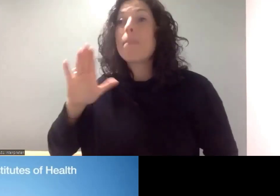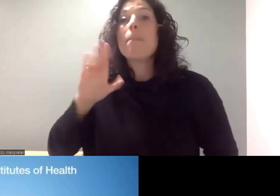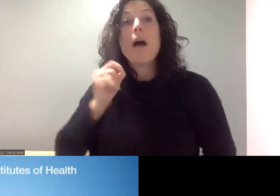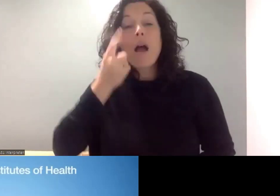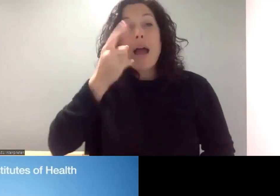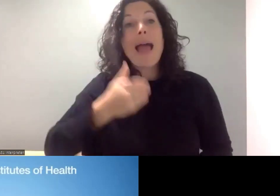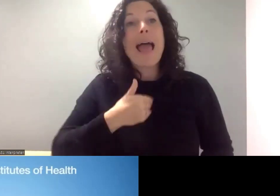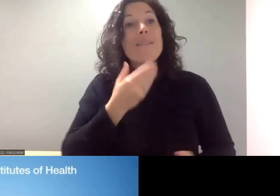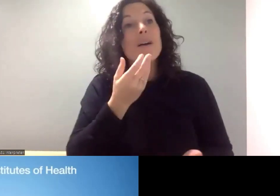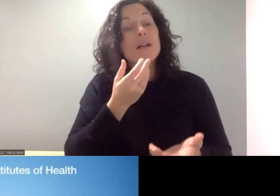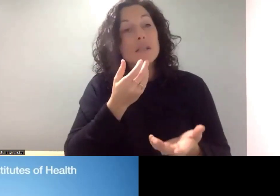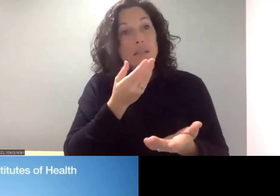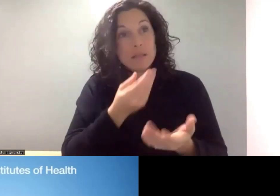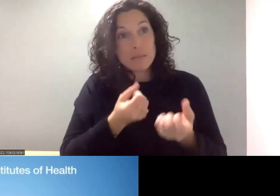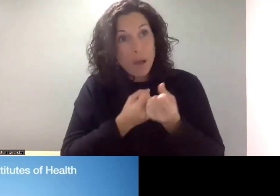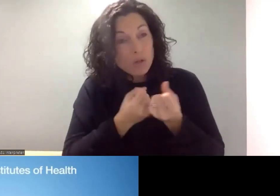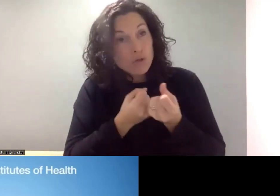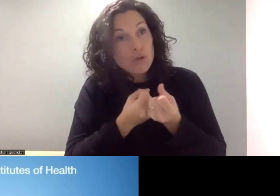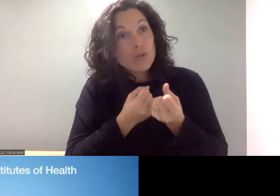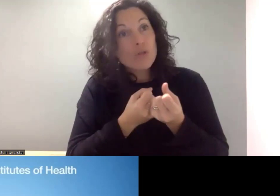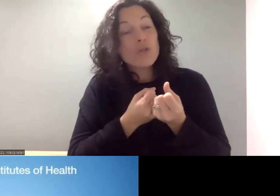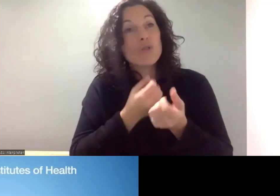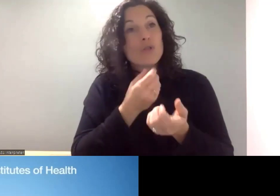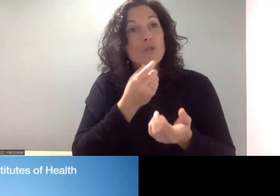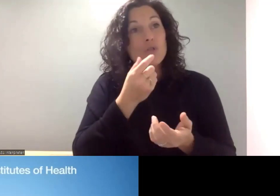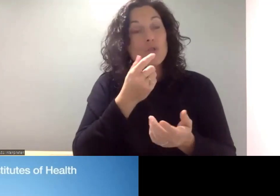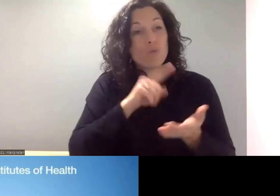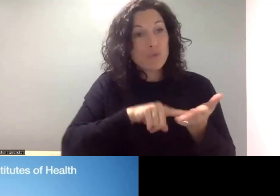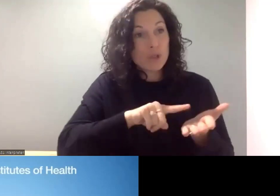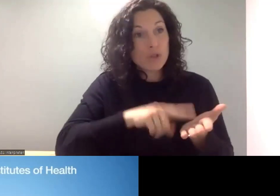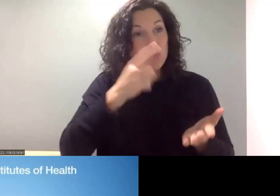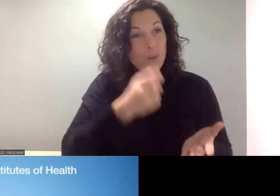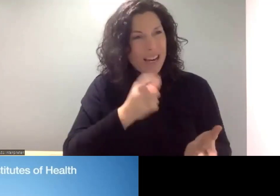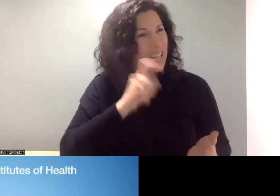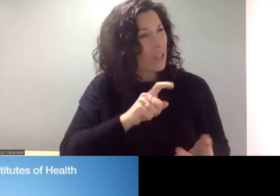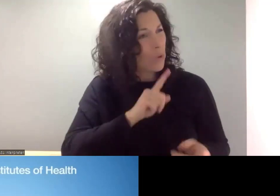such as a grant from a foreign entity? Do you need to report that to NIH?